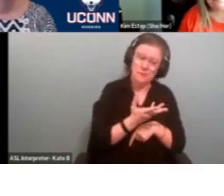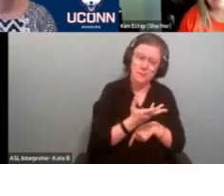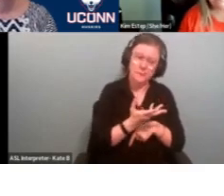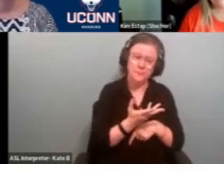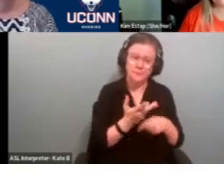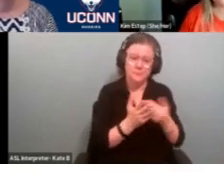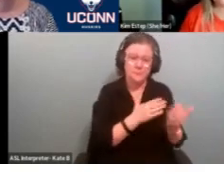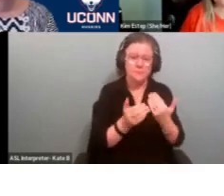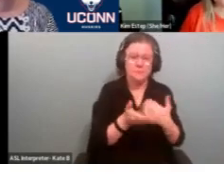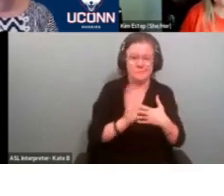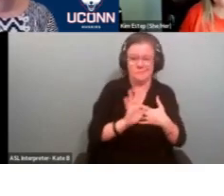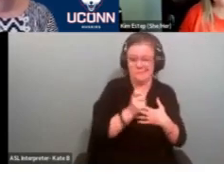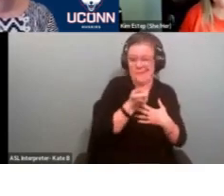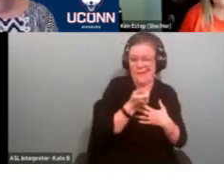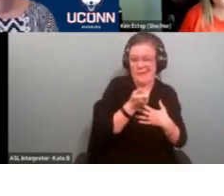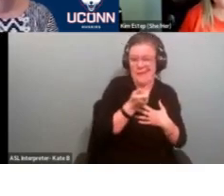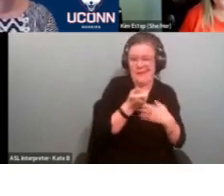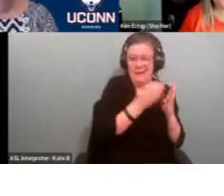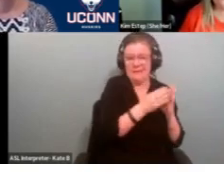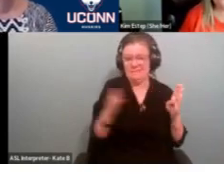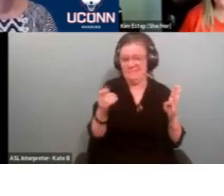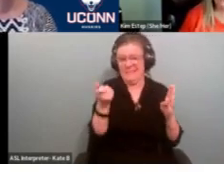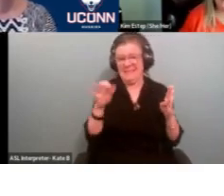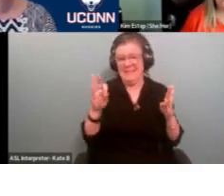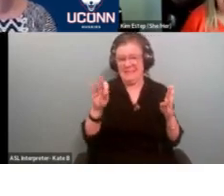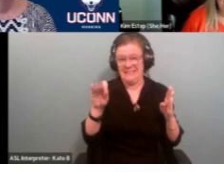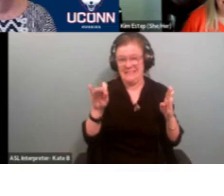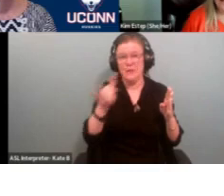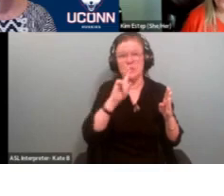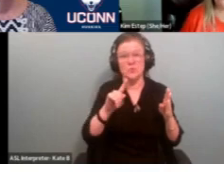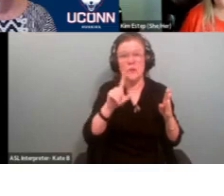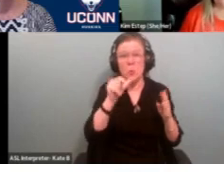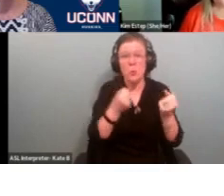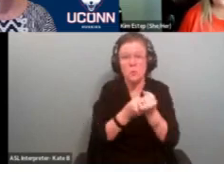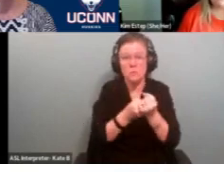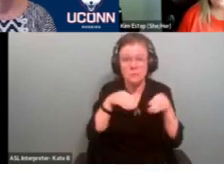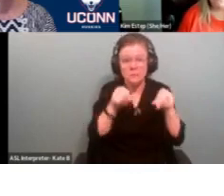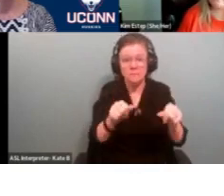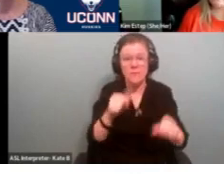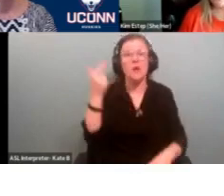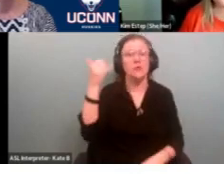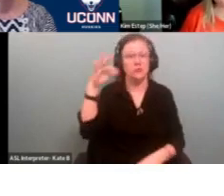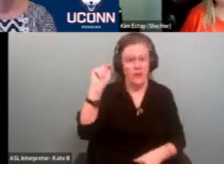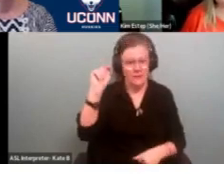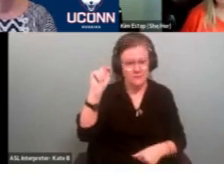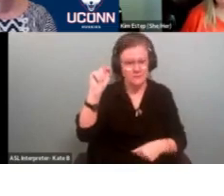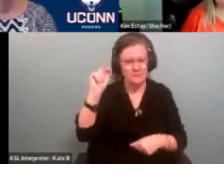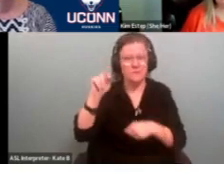into the 90s, it was primarily grant funded, so a lot of system of care dollars, if you're